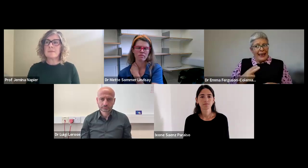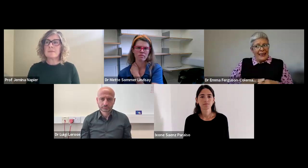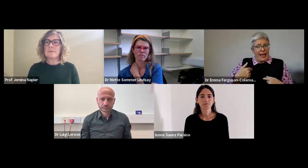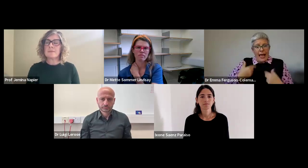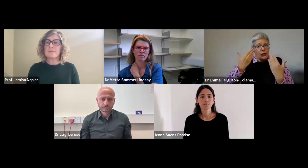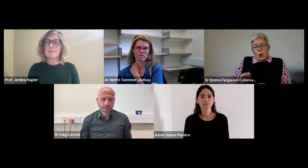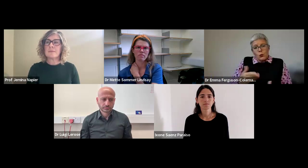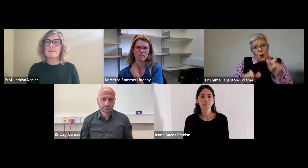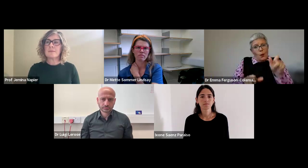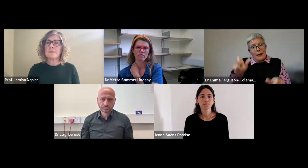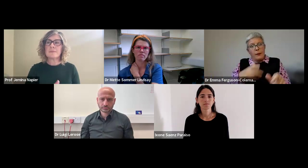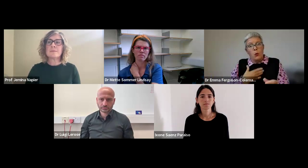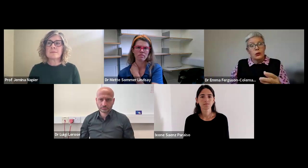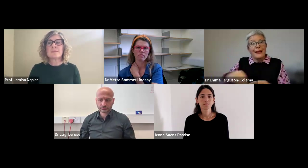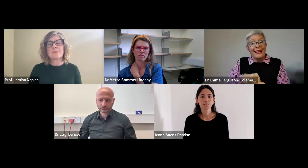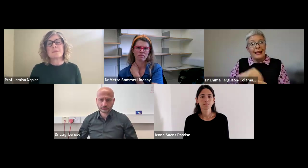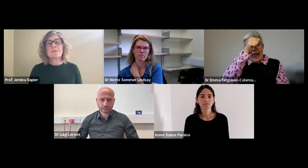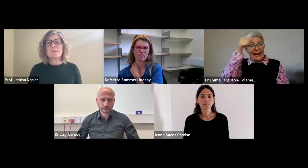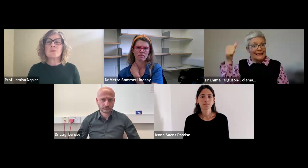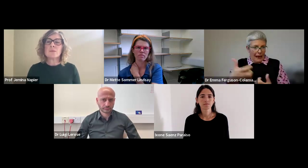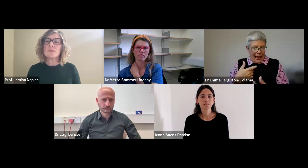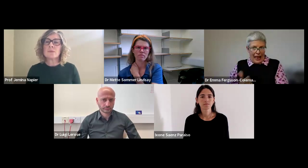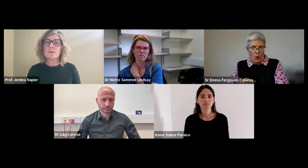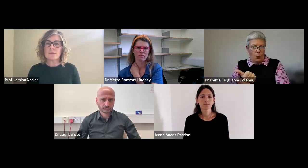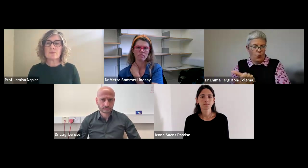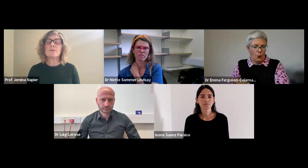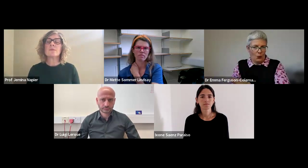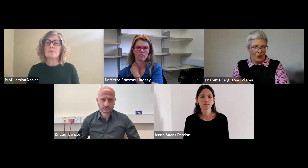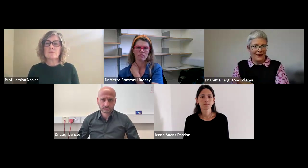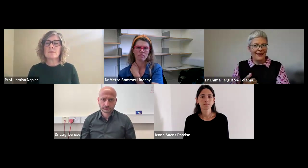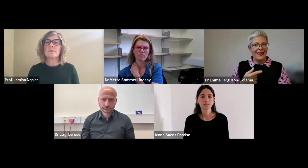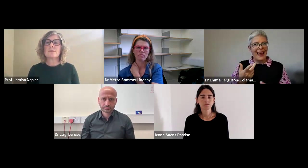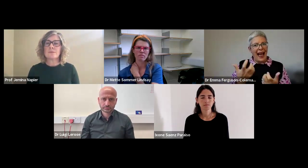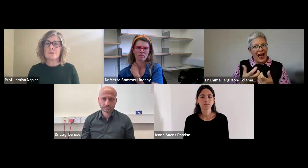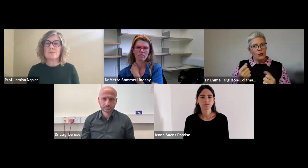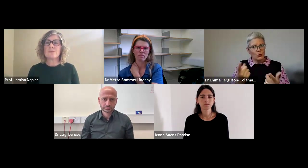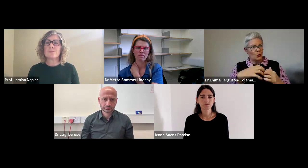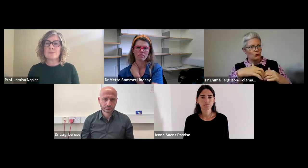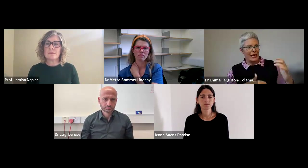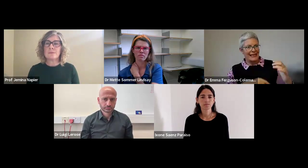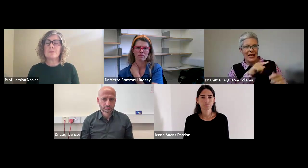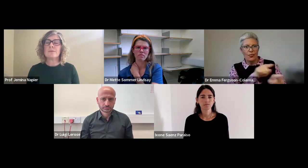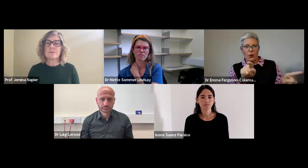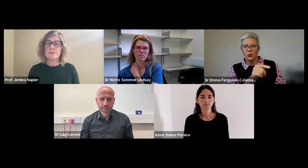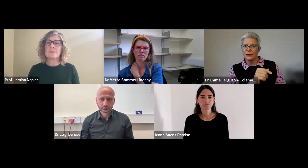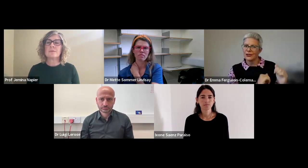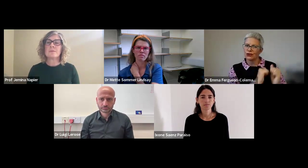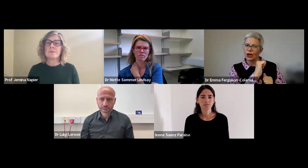part of Academia but if I don't know people that want to be beginning an academic journey then